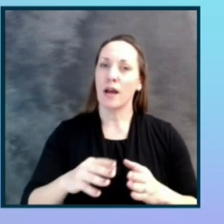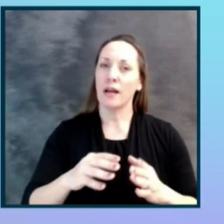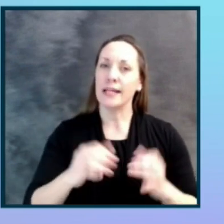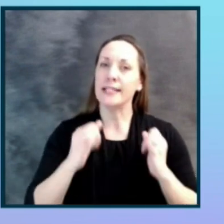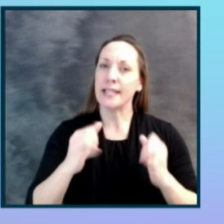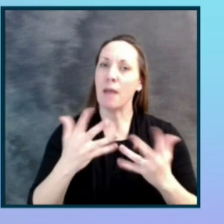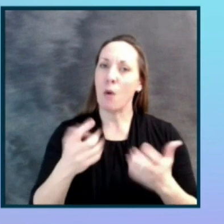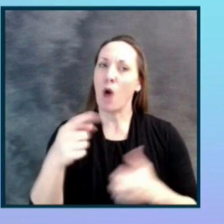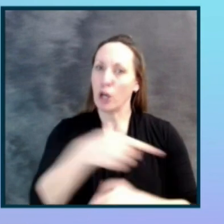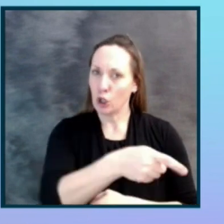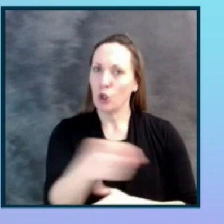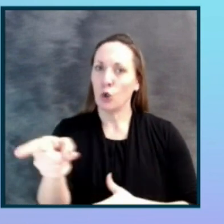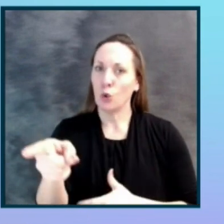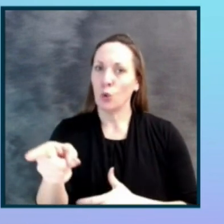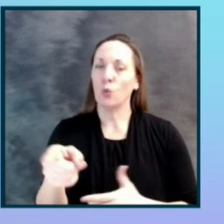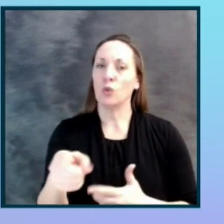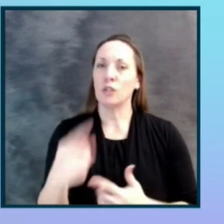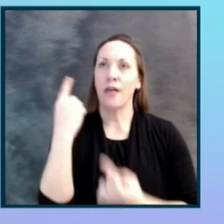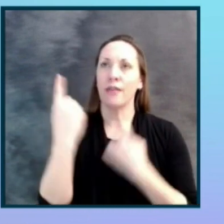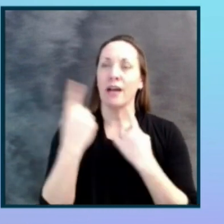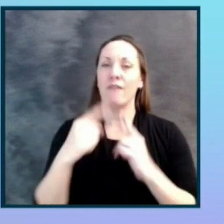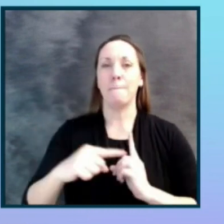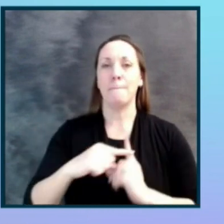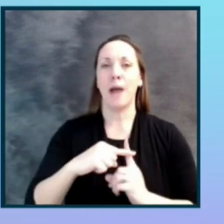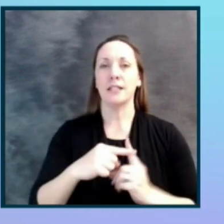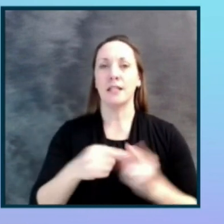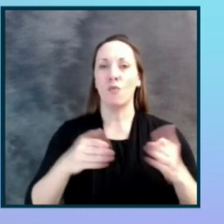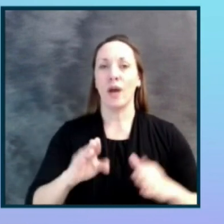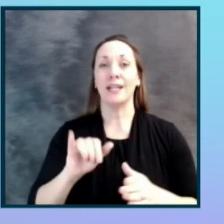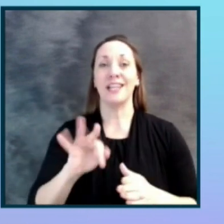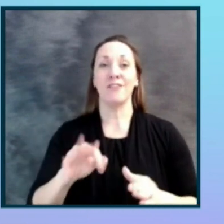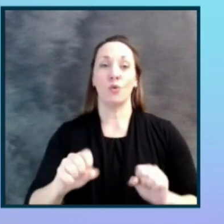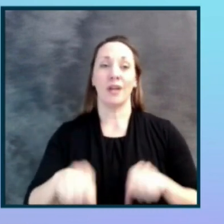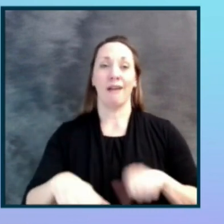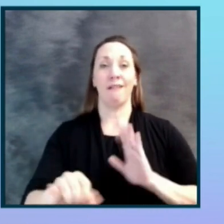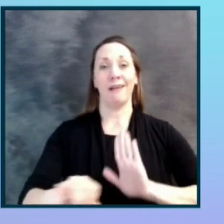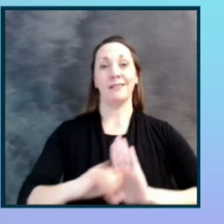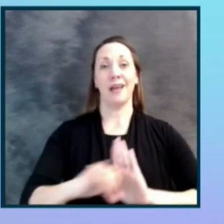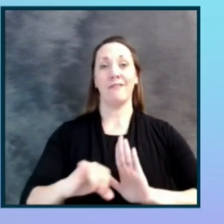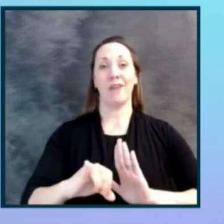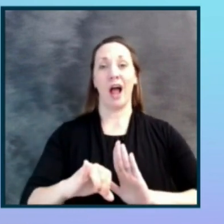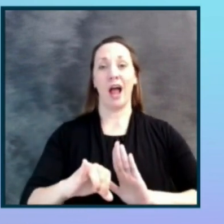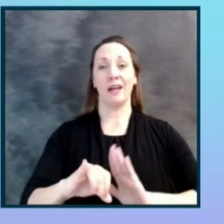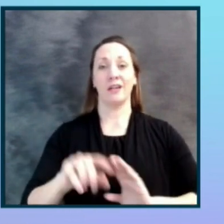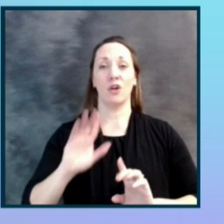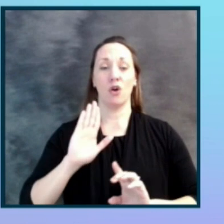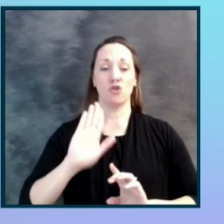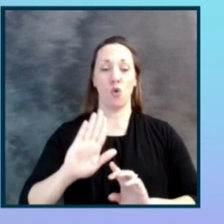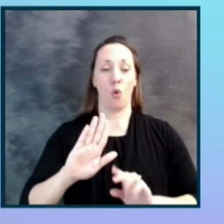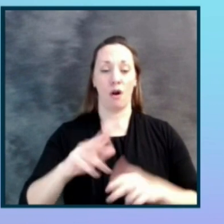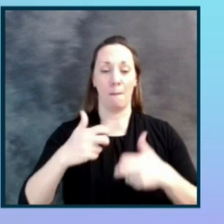because if you can identify the source of your problem or or perhaps identify the solution,